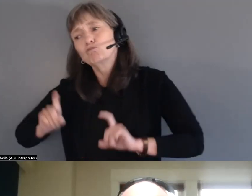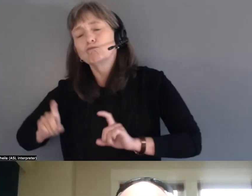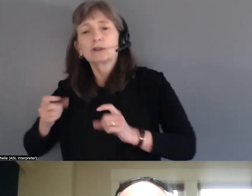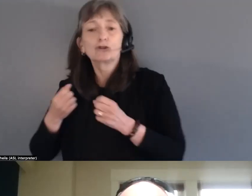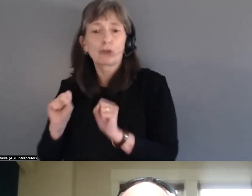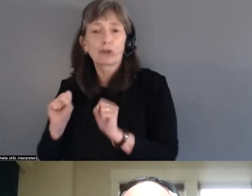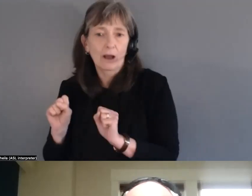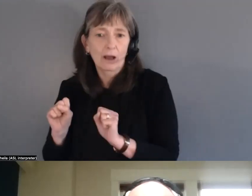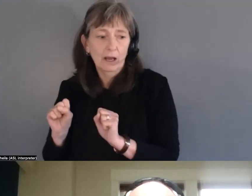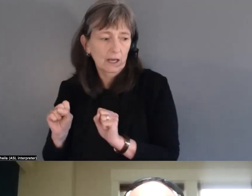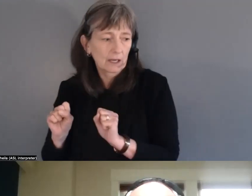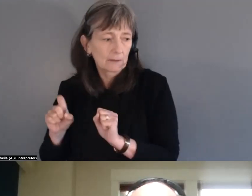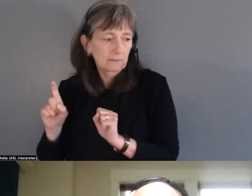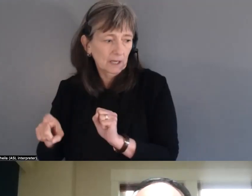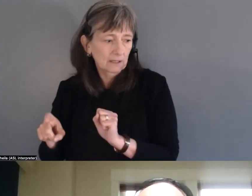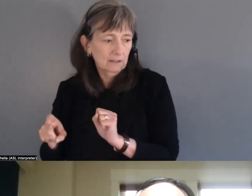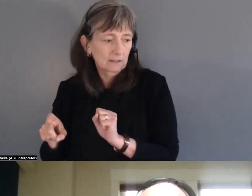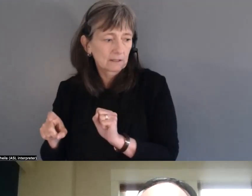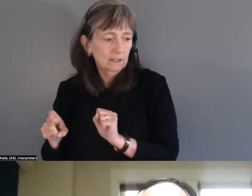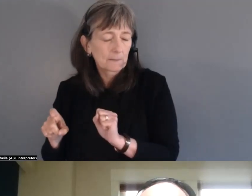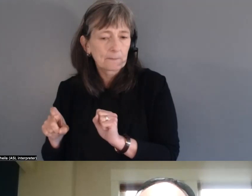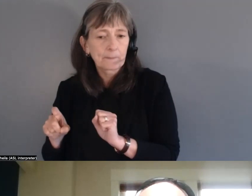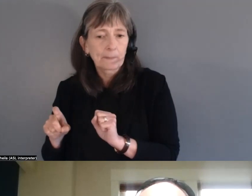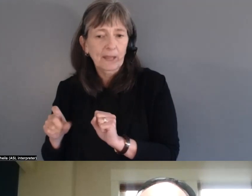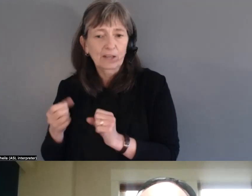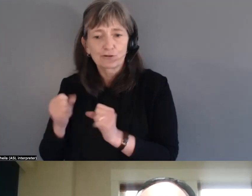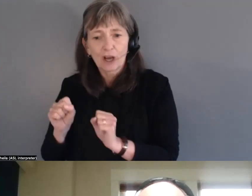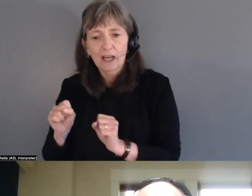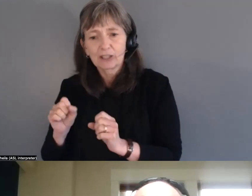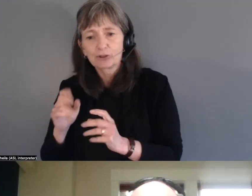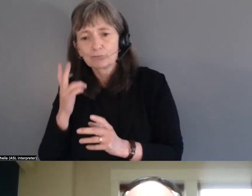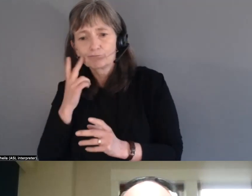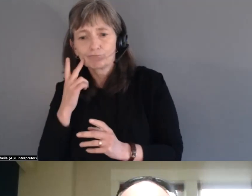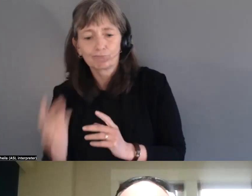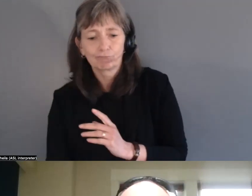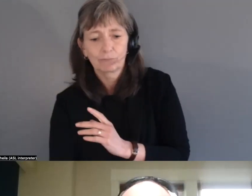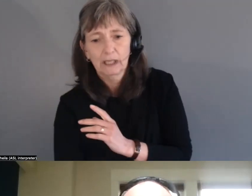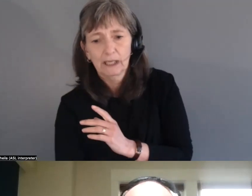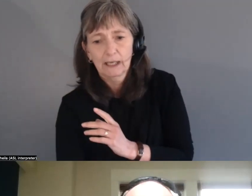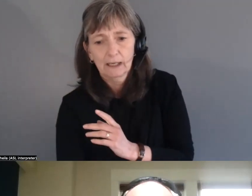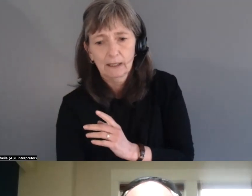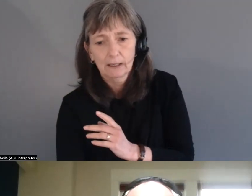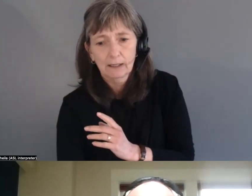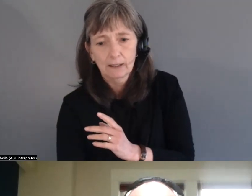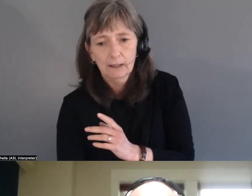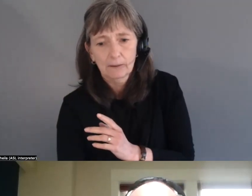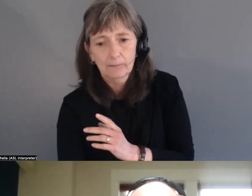about what they're trying to do to the retailers. So, a publisher who's using Thema and, you know,